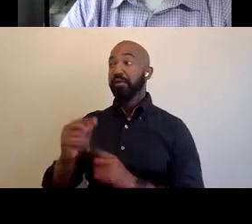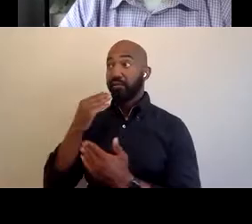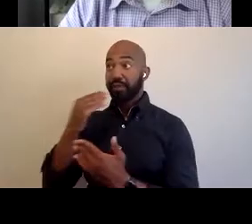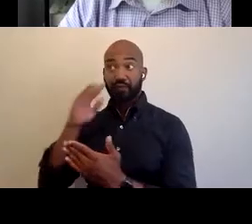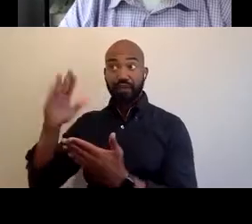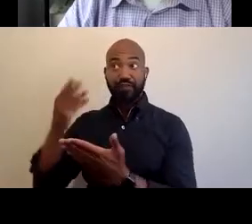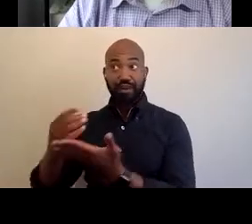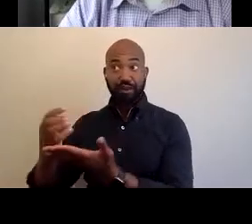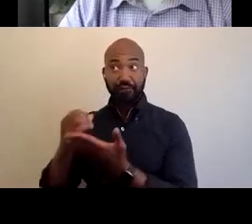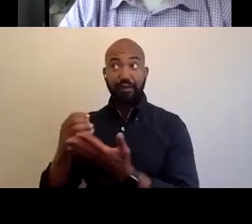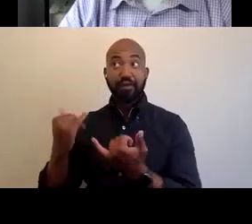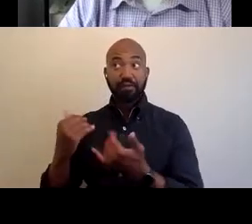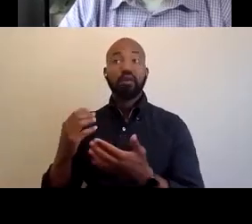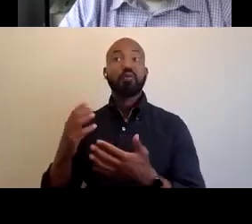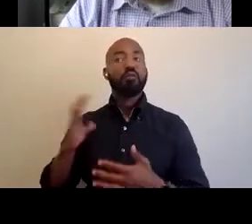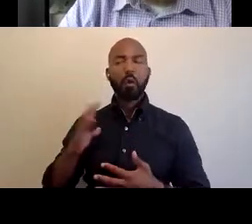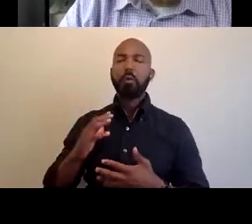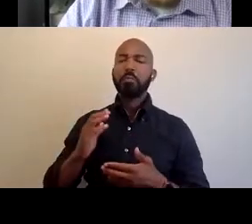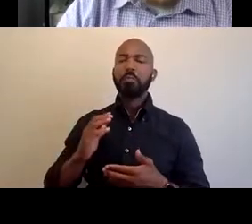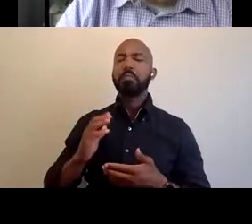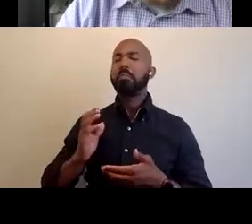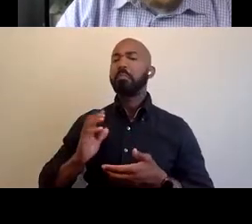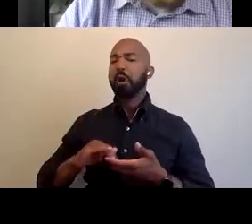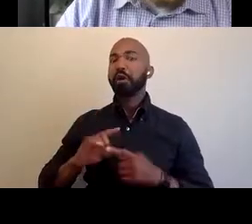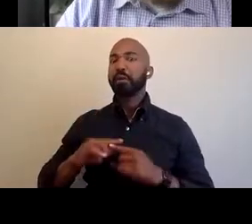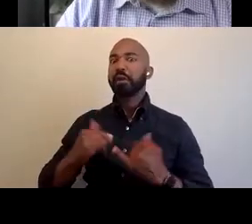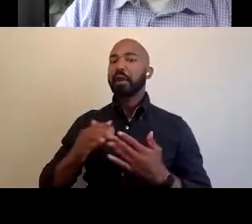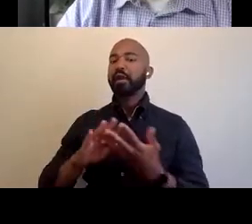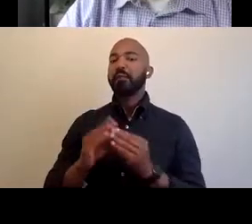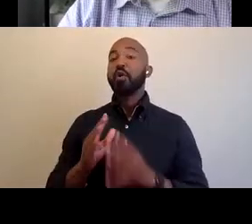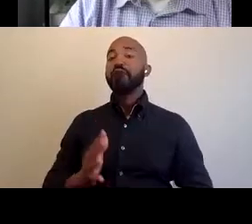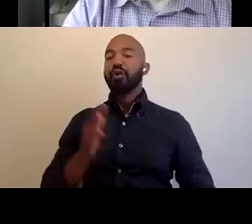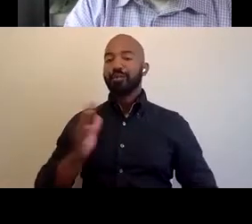but is now kind of formalized through this programming. So I'm gonna not waste any more time,